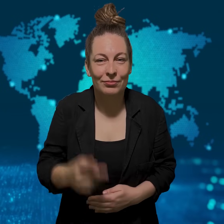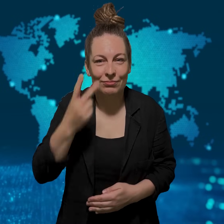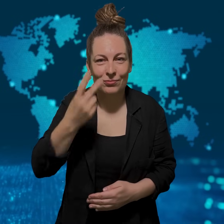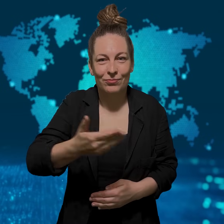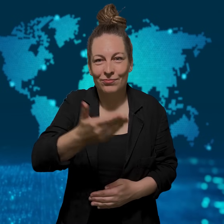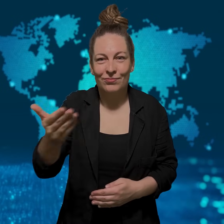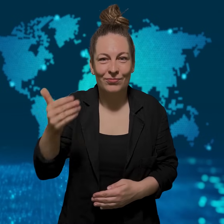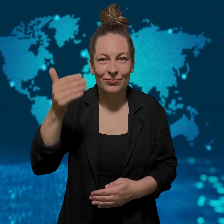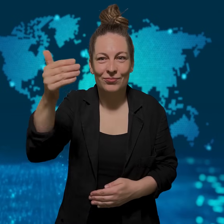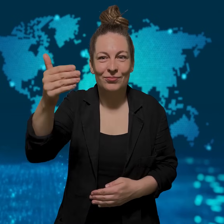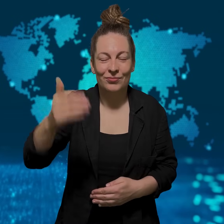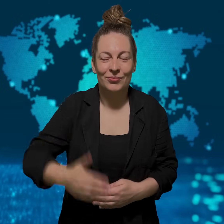See you next time!